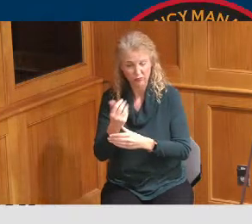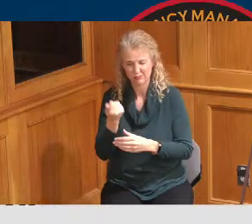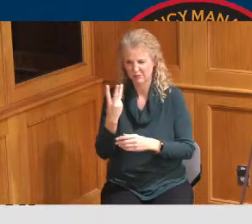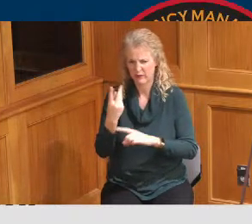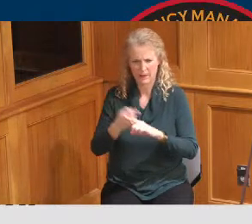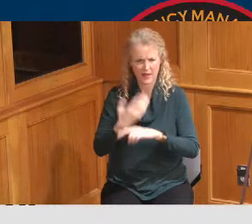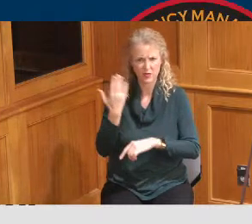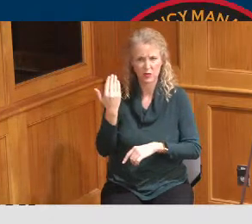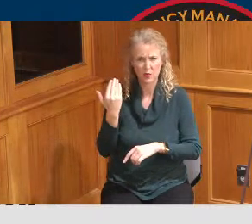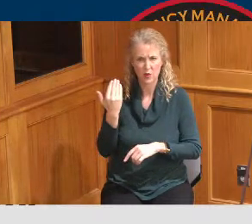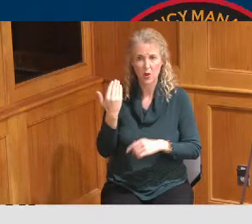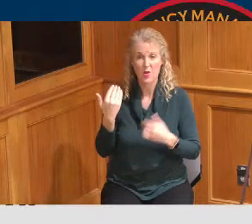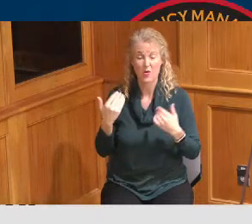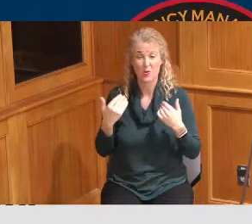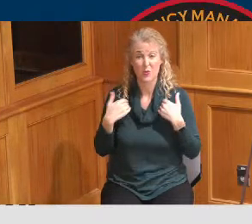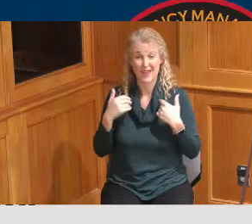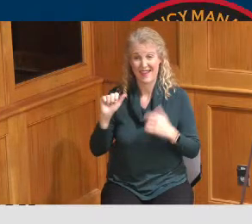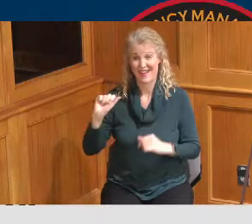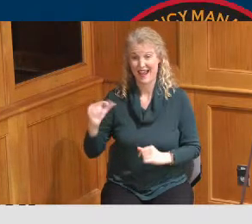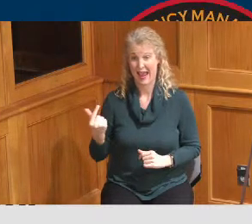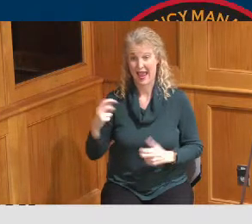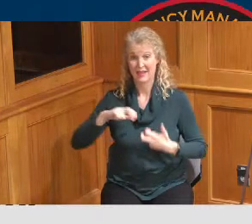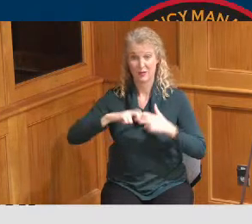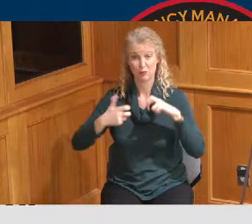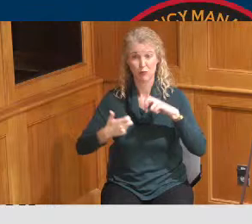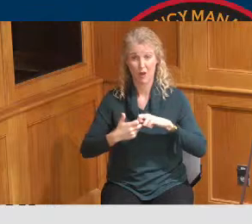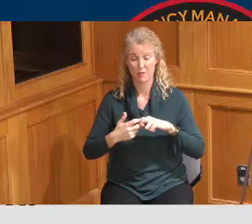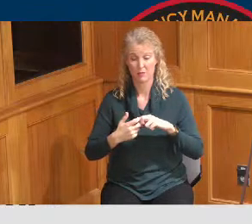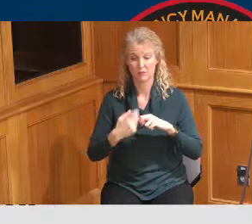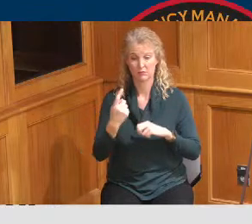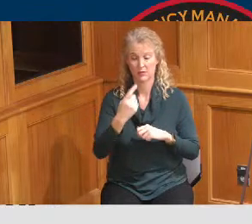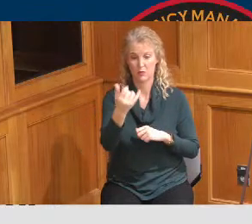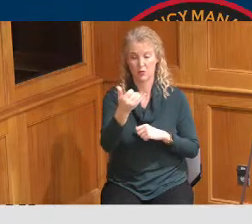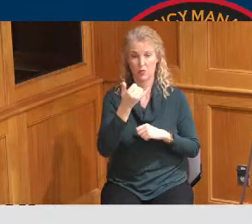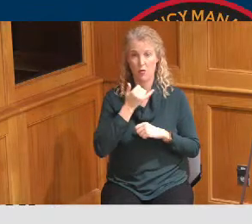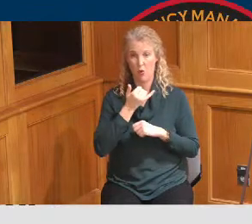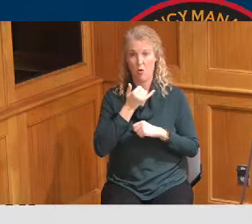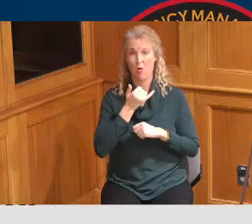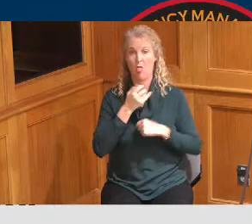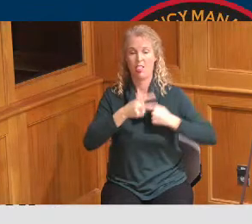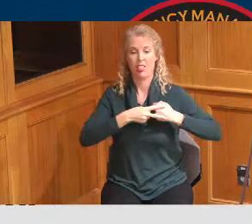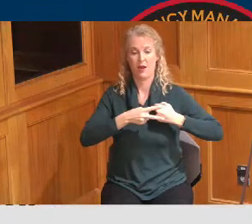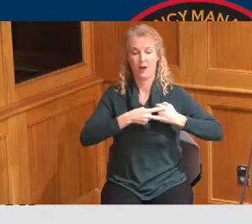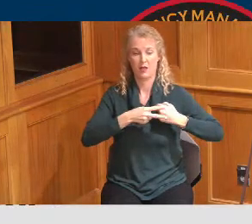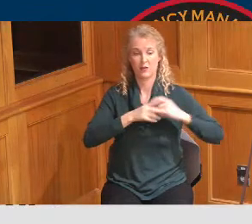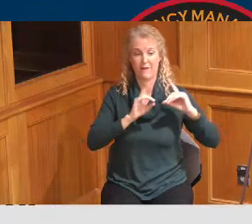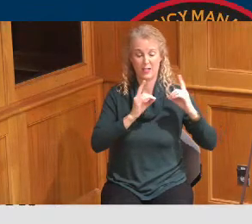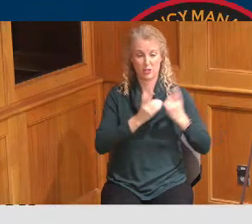we had an a issue I did call the the Director of the Conservation District and asked her about it